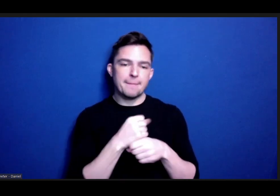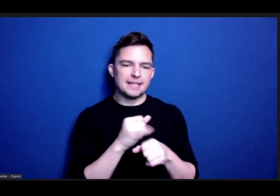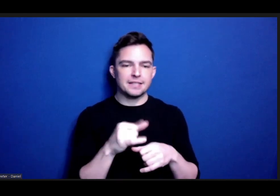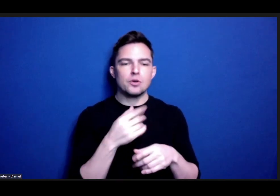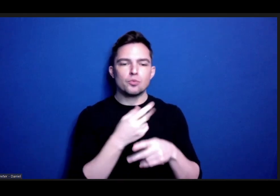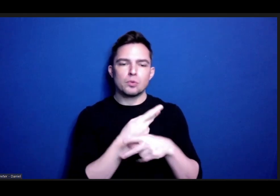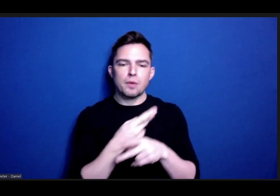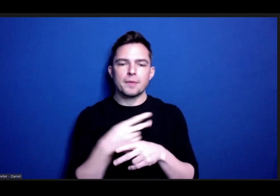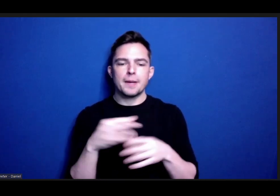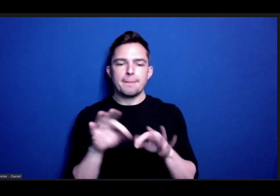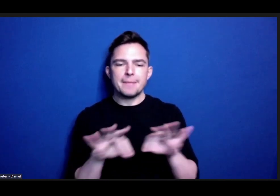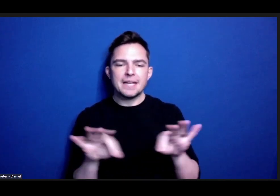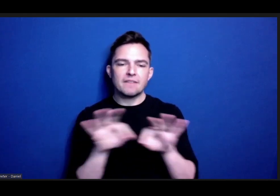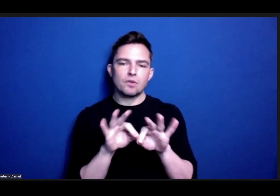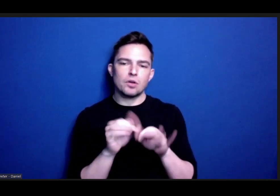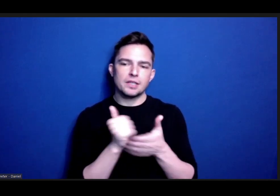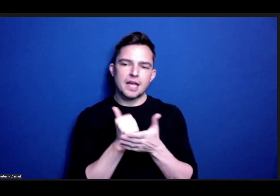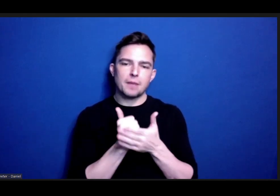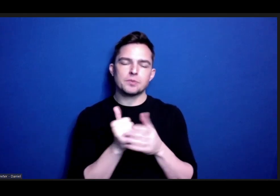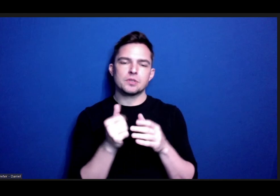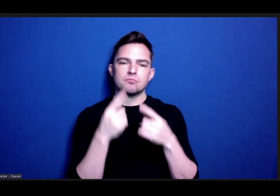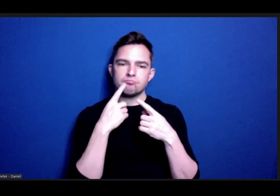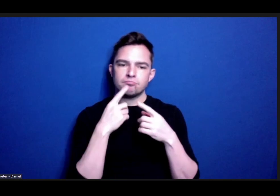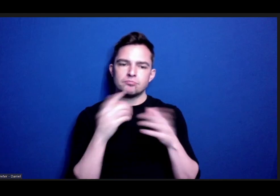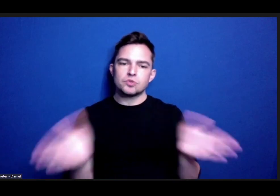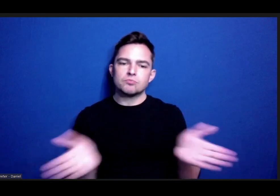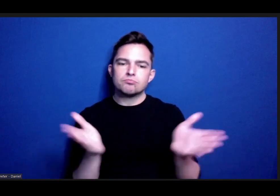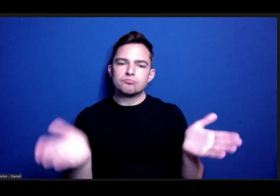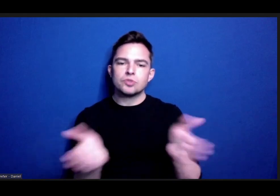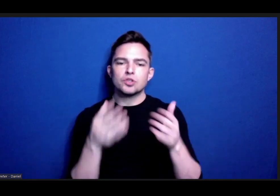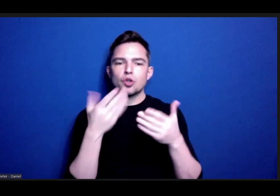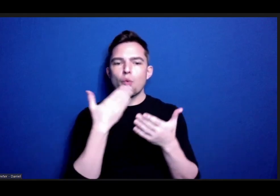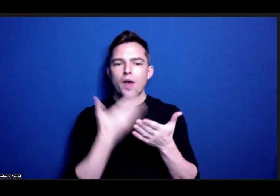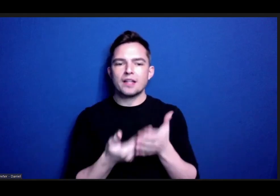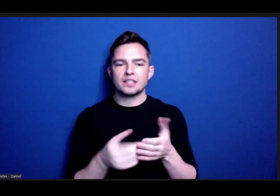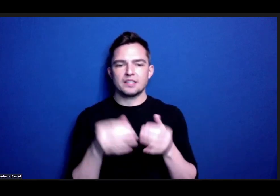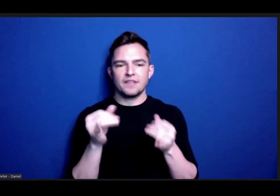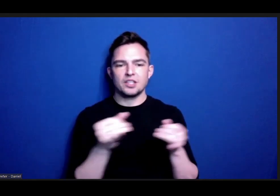and helps further the wellness of individuals and communities? I think you've all touched